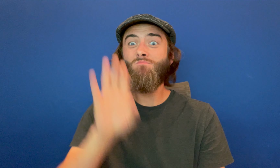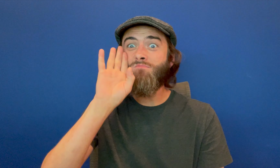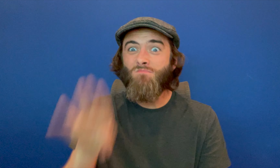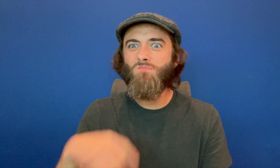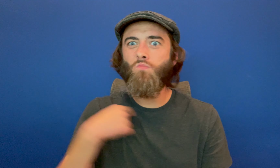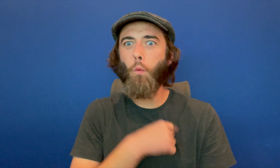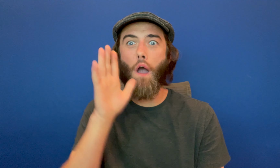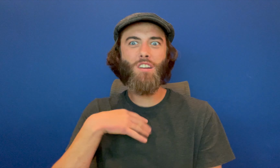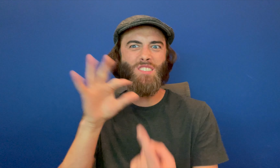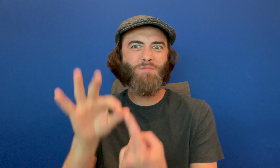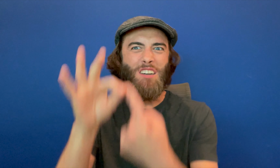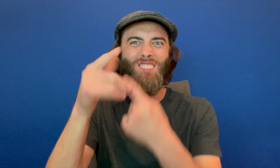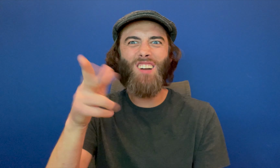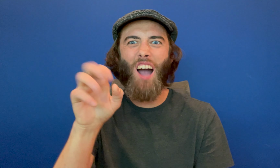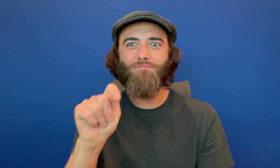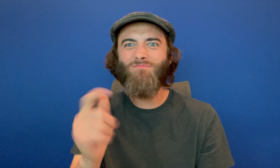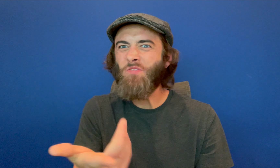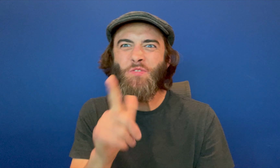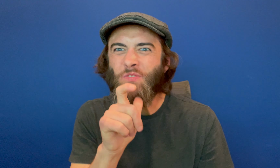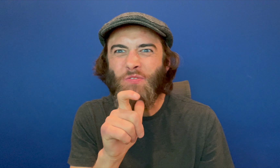We will have a special guest. Who would that be?